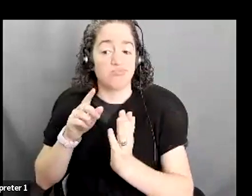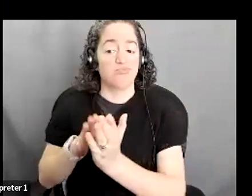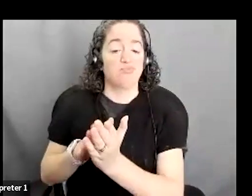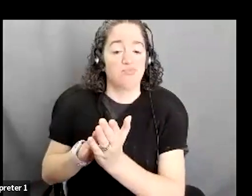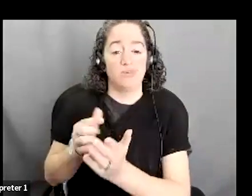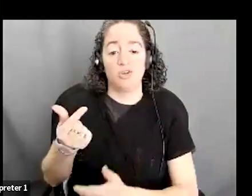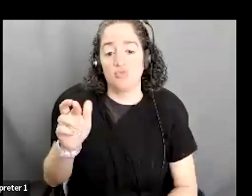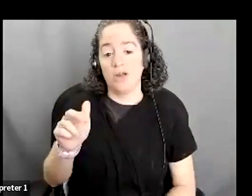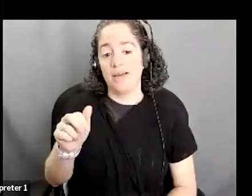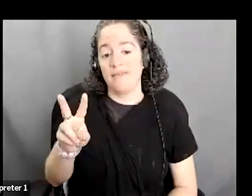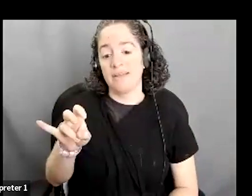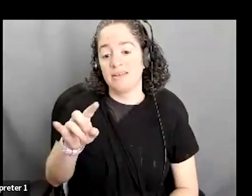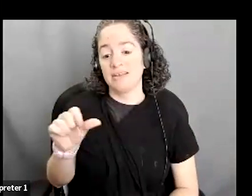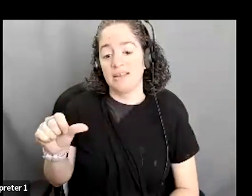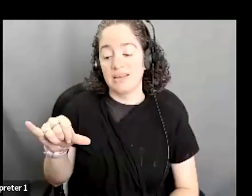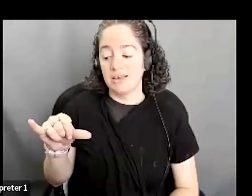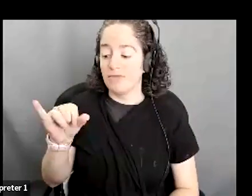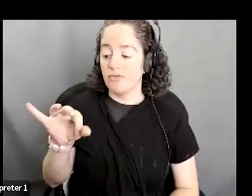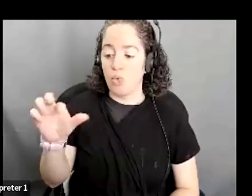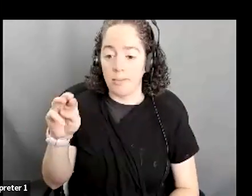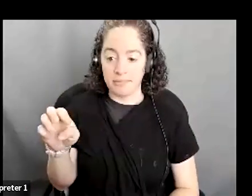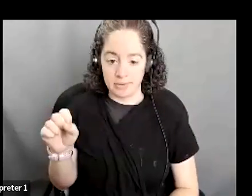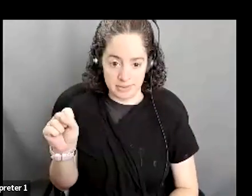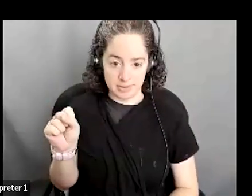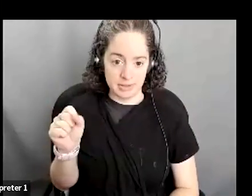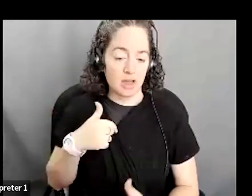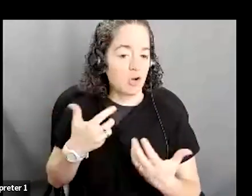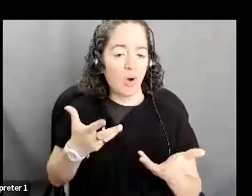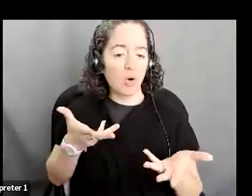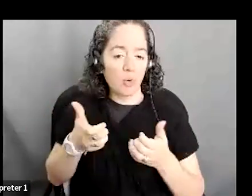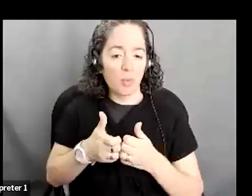I've already spoken with Mark Westgard from WS Forms,